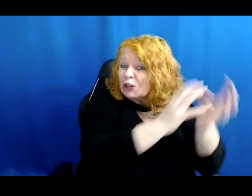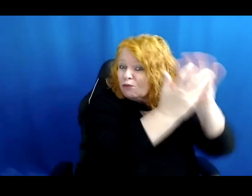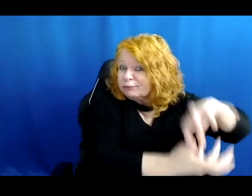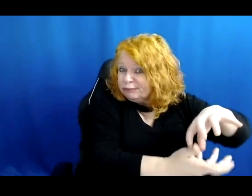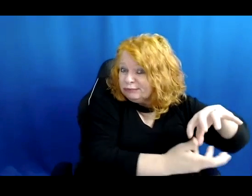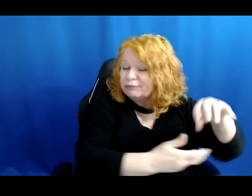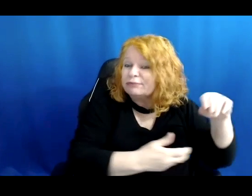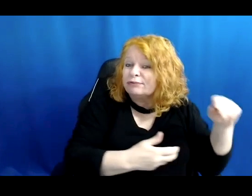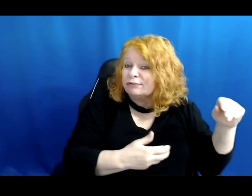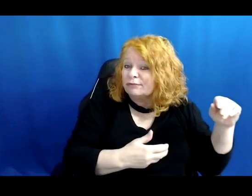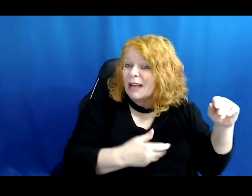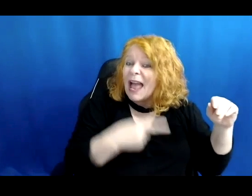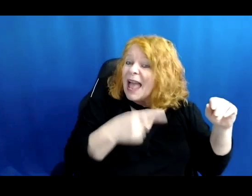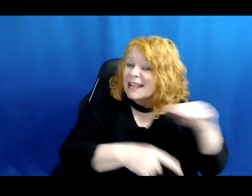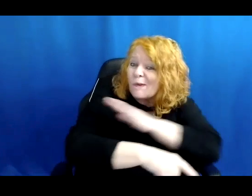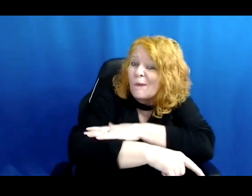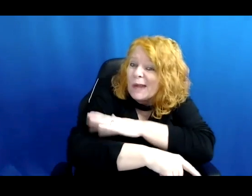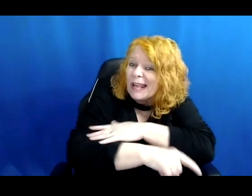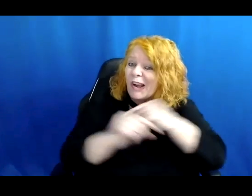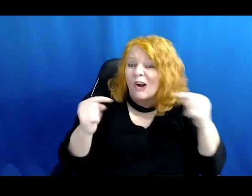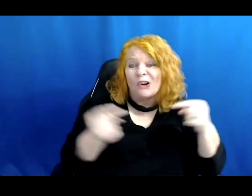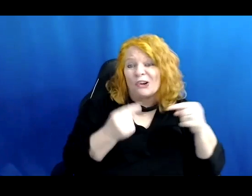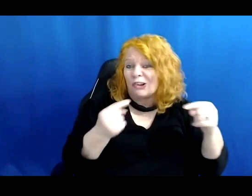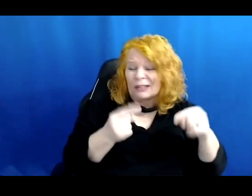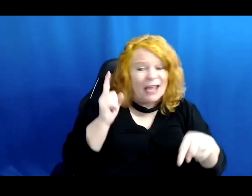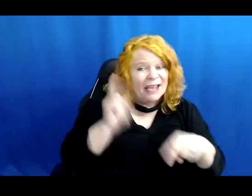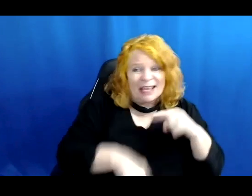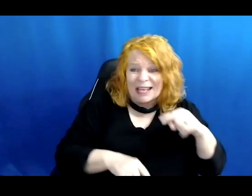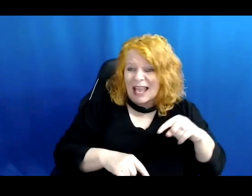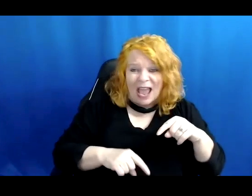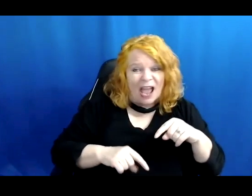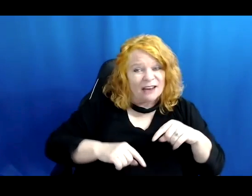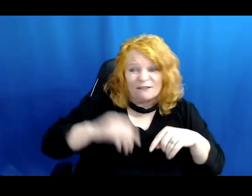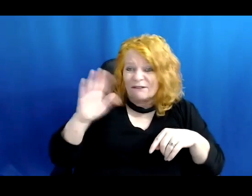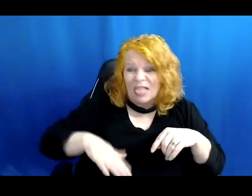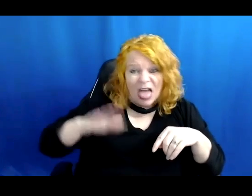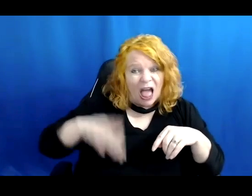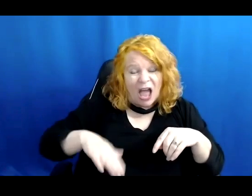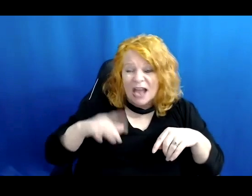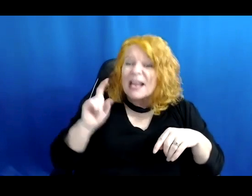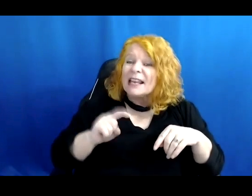He hurt his wing and he cannot fly, he needs to go home to America.